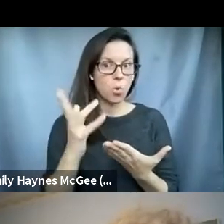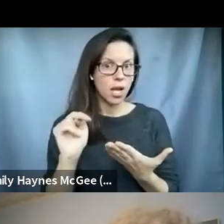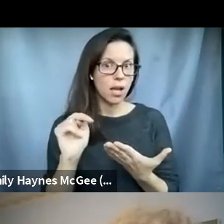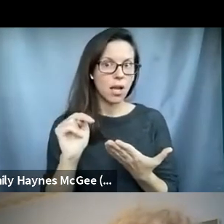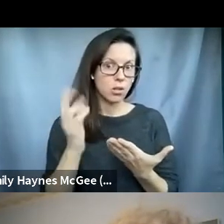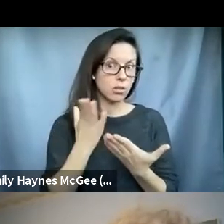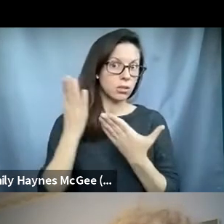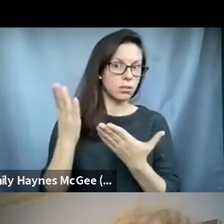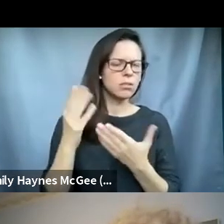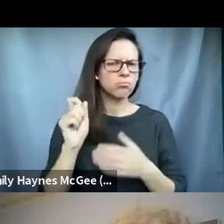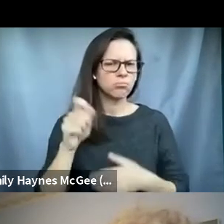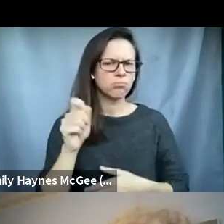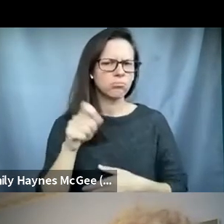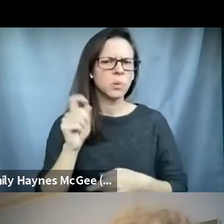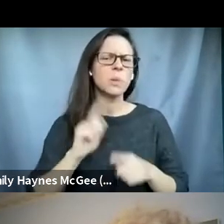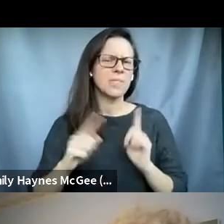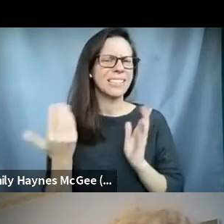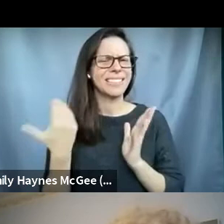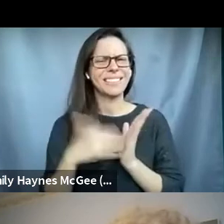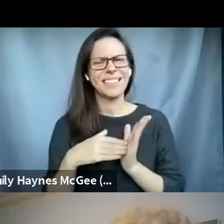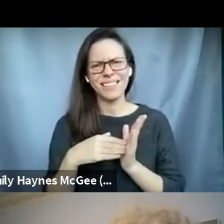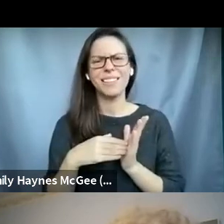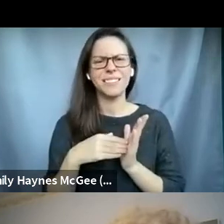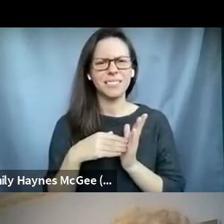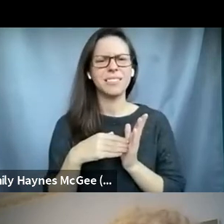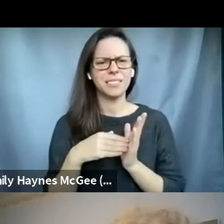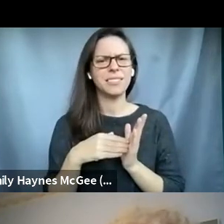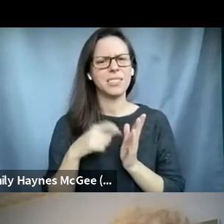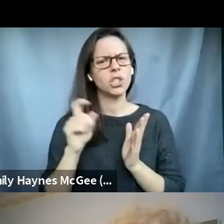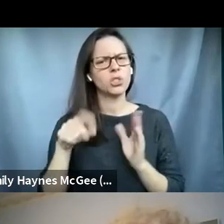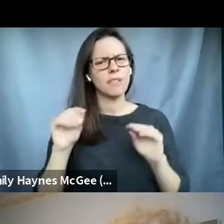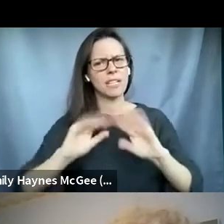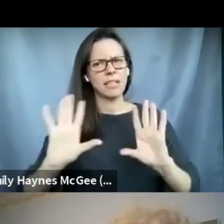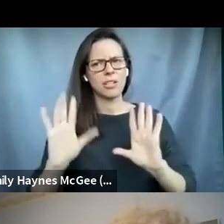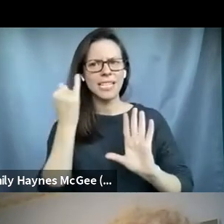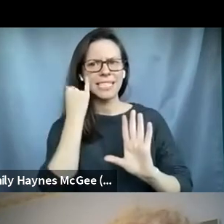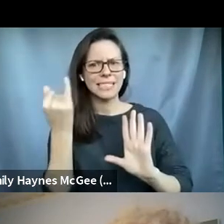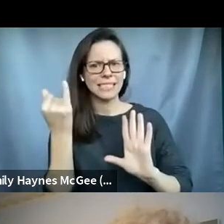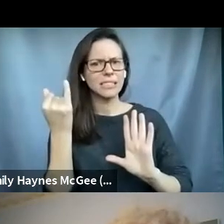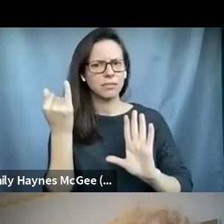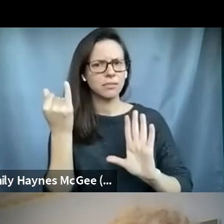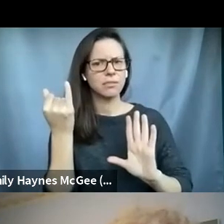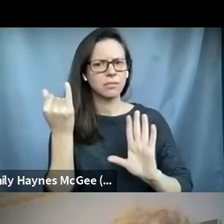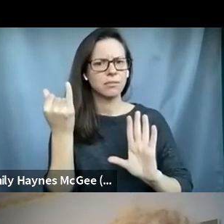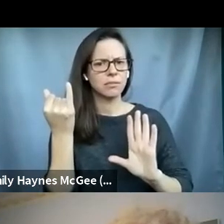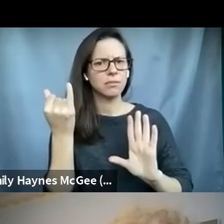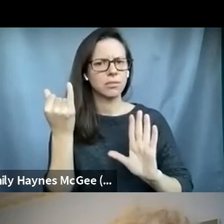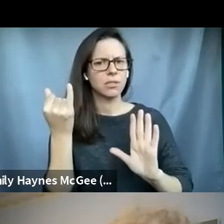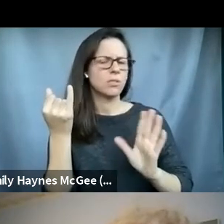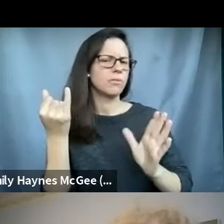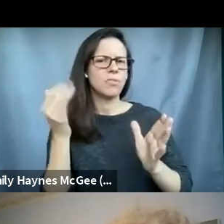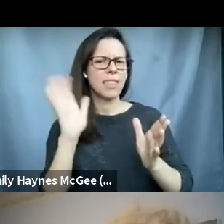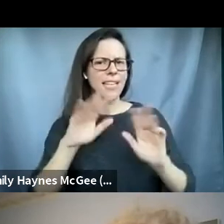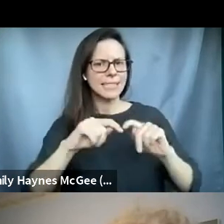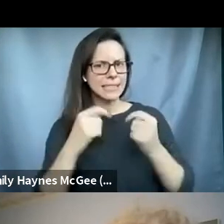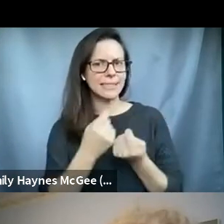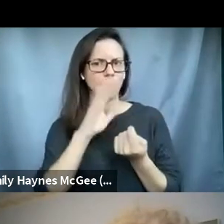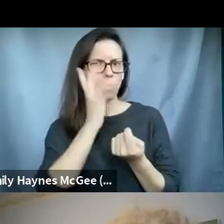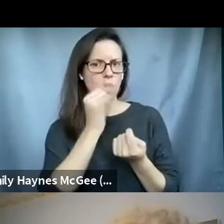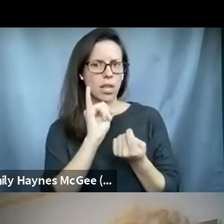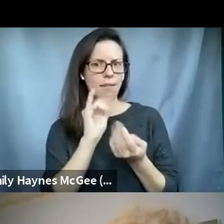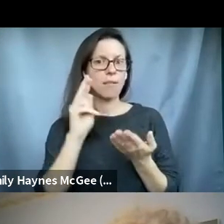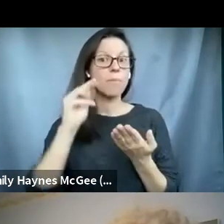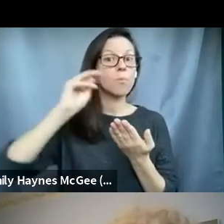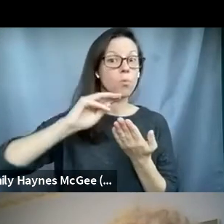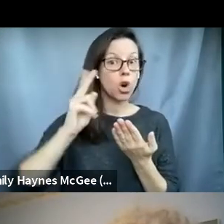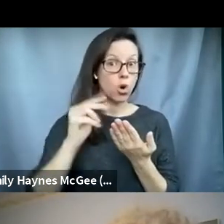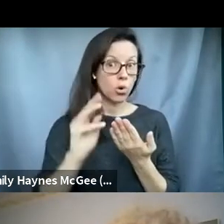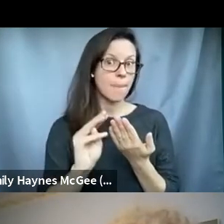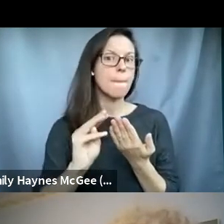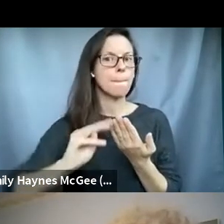But you should have a clear idea of the collaborative team and the pragmatic idea, however it is